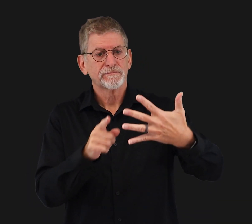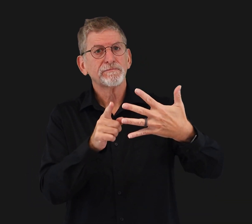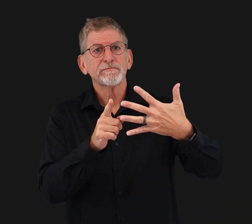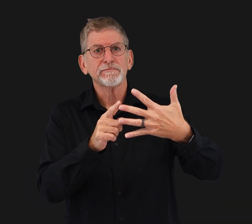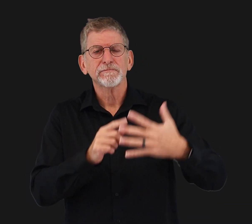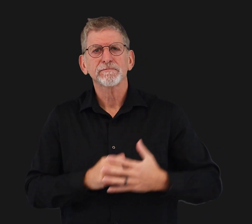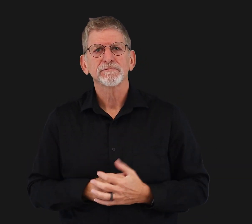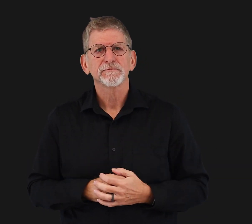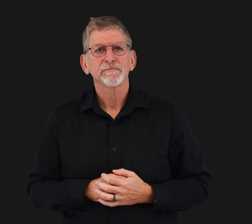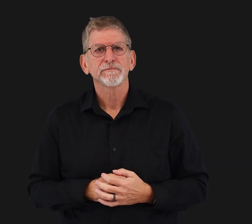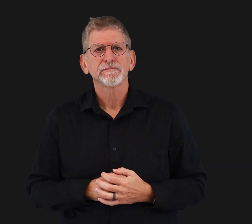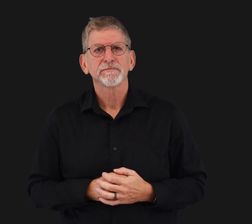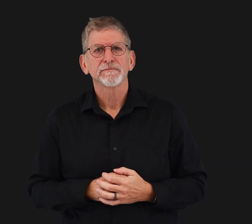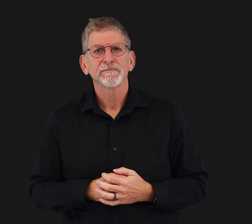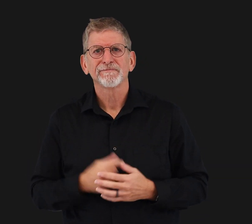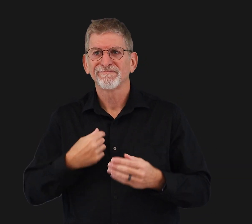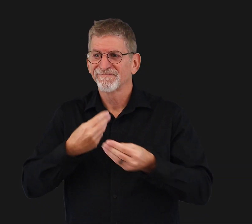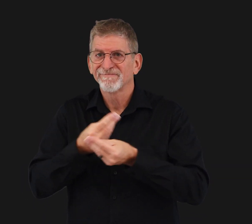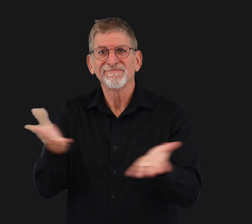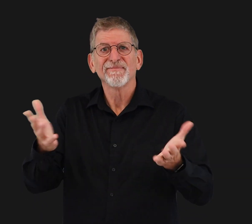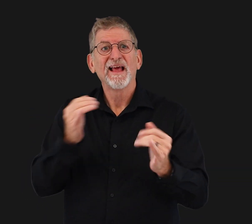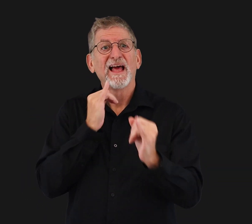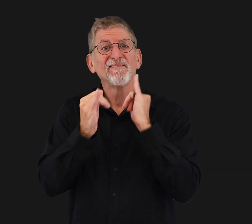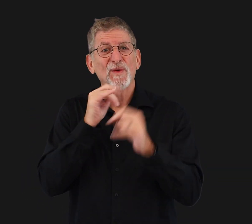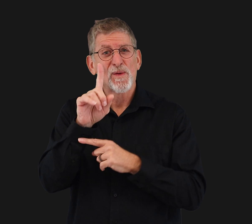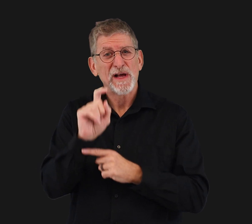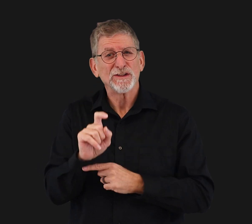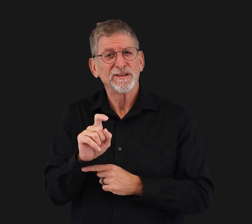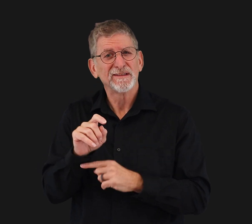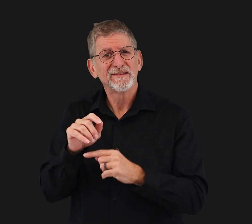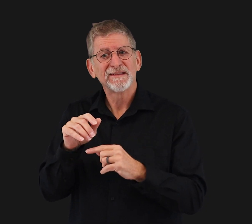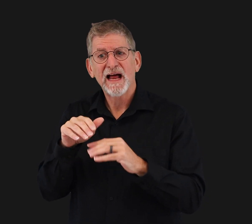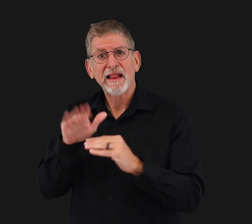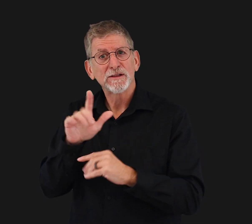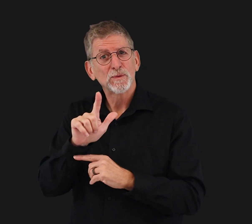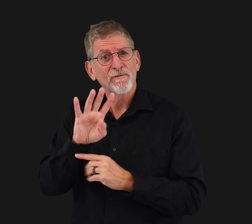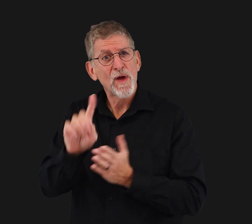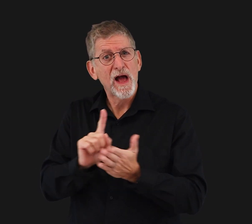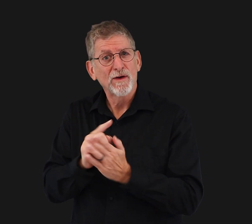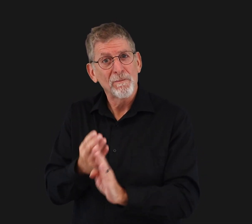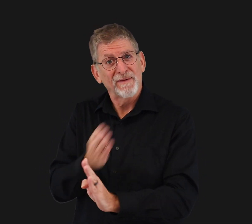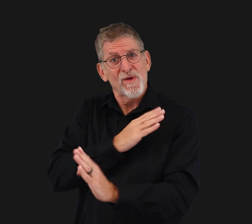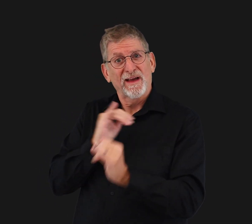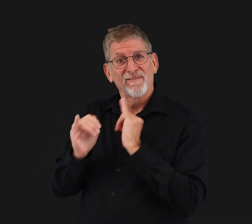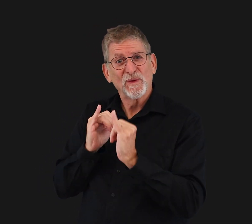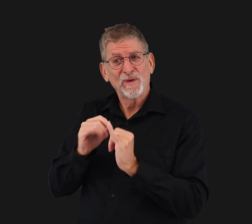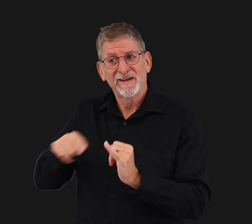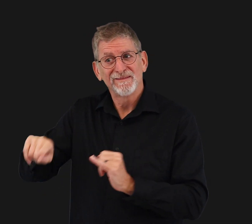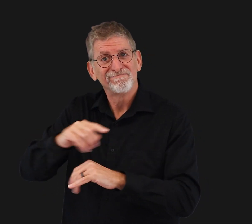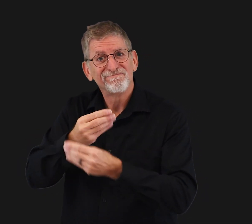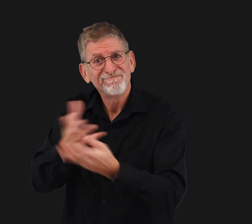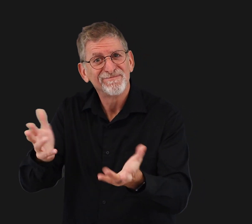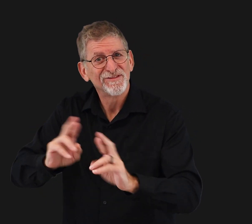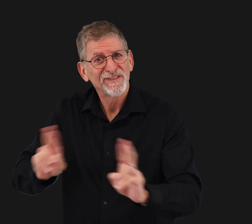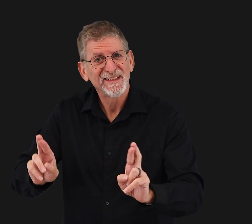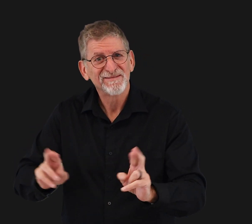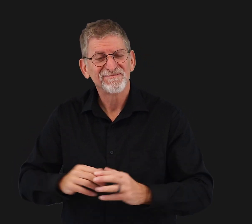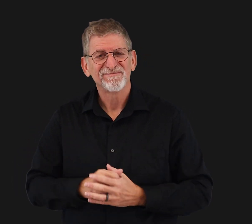◦ We send interview questions at least 24 hours before the interview.